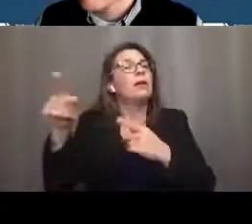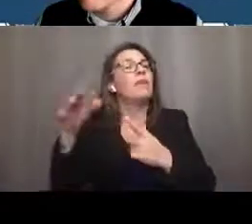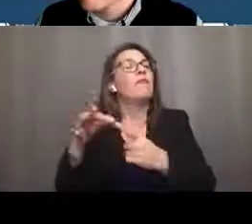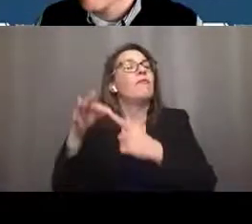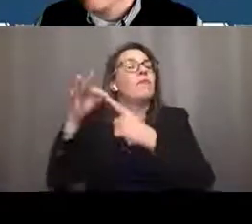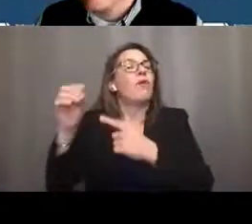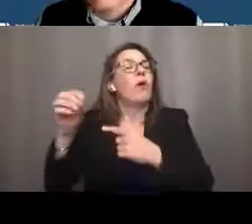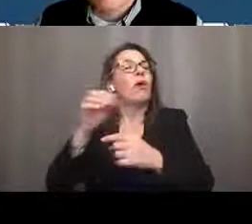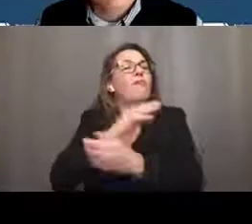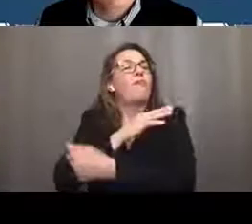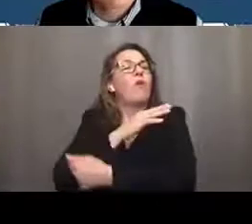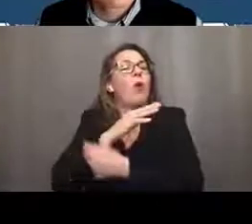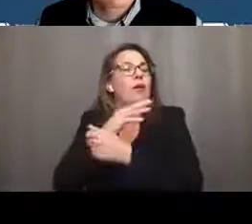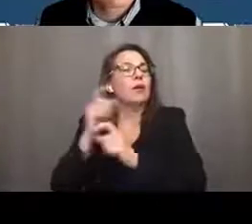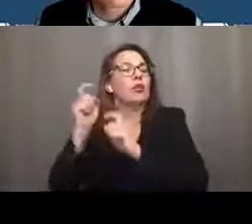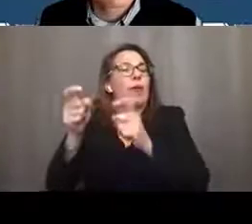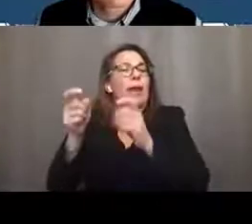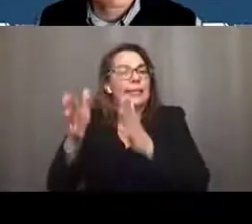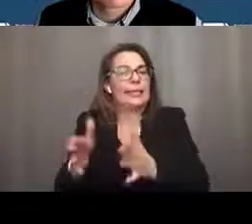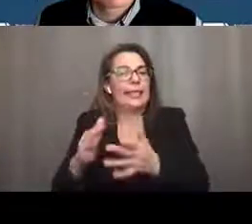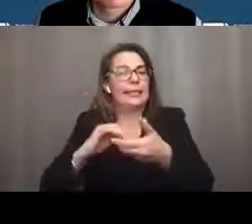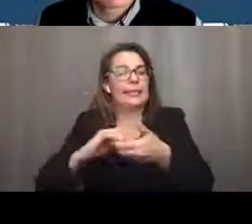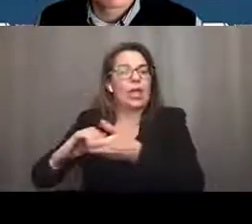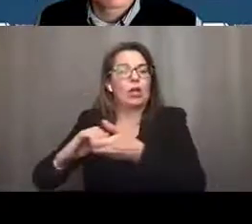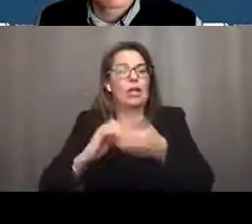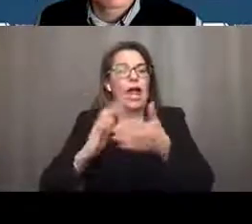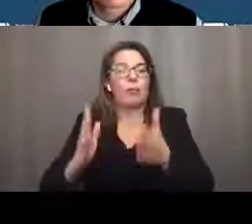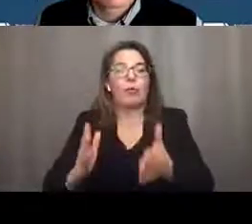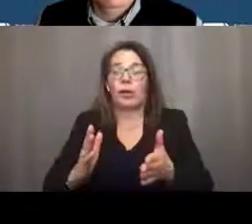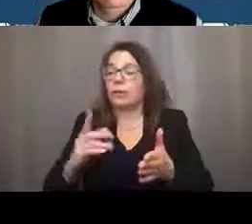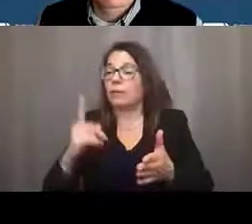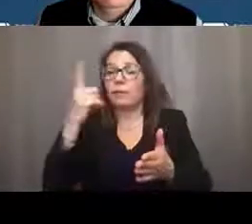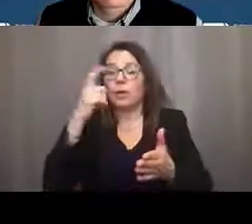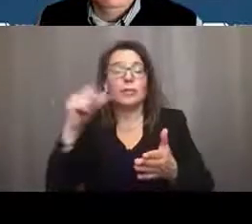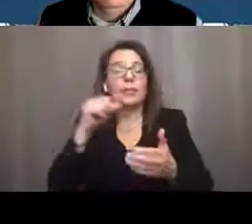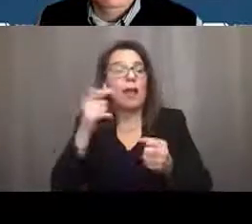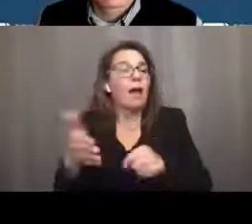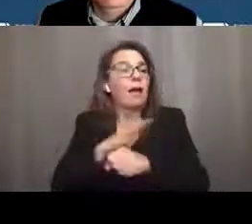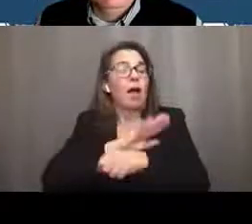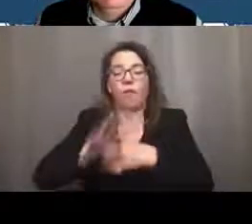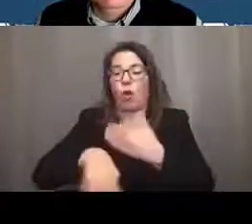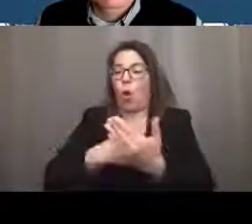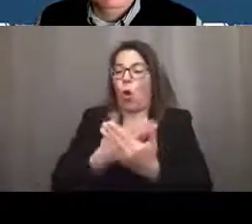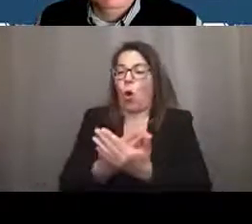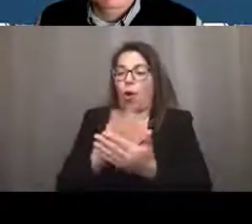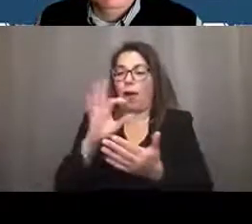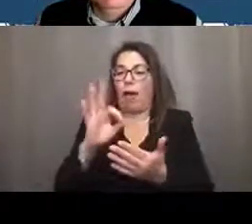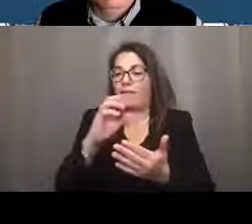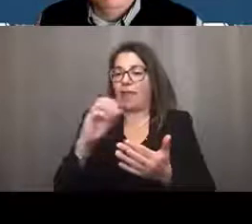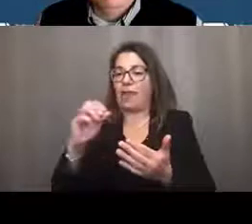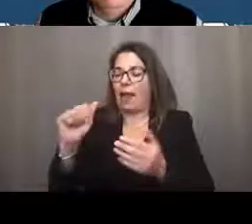and foreign collaborators because it does not cover all of the costs that F&A or Facilities and Administrative